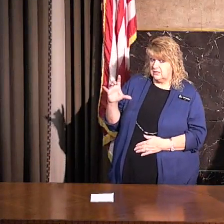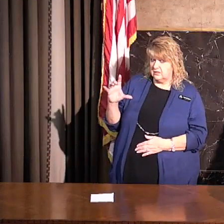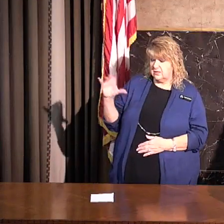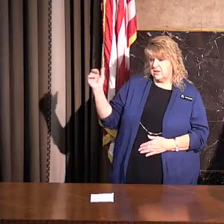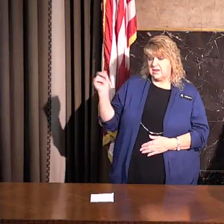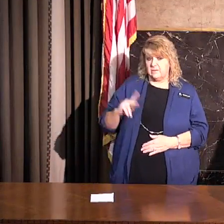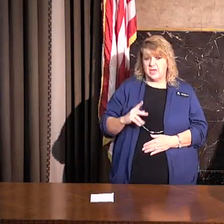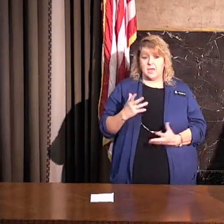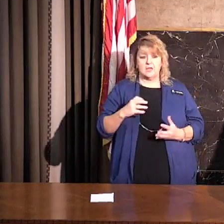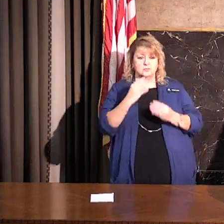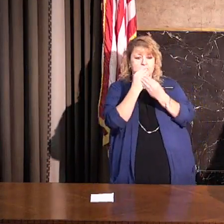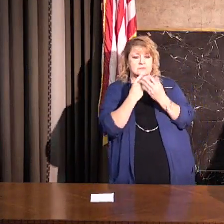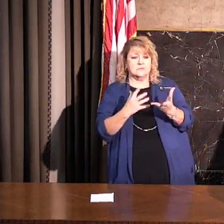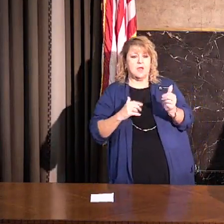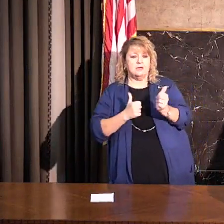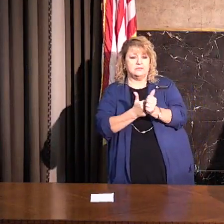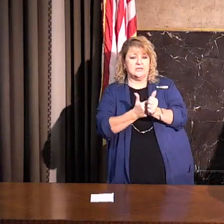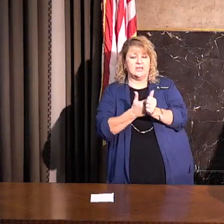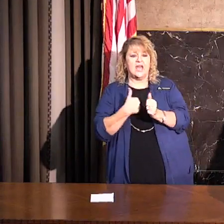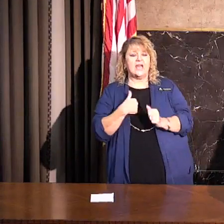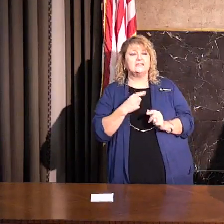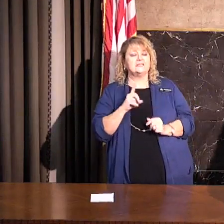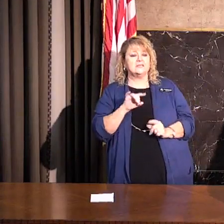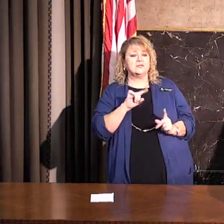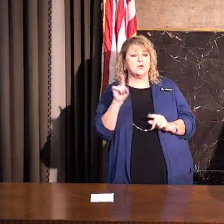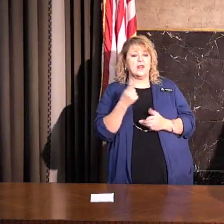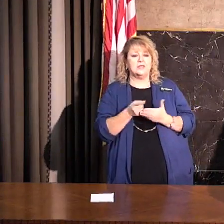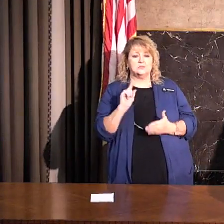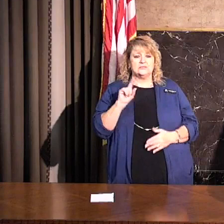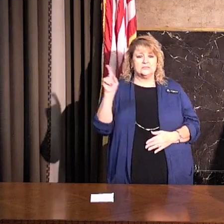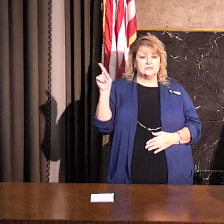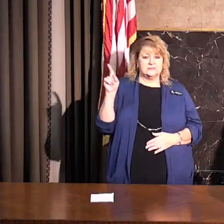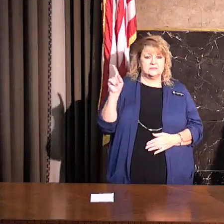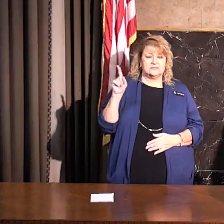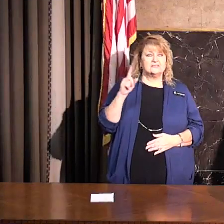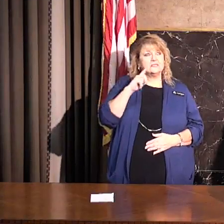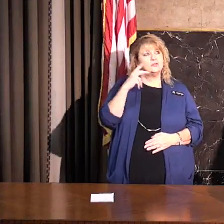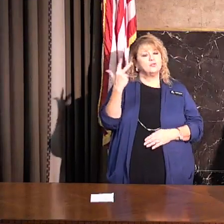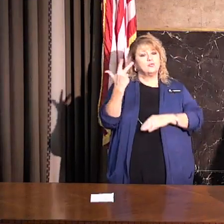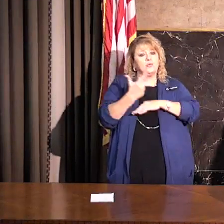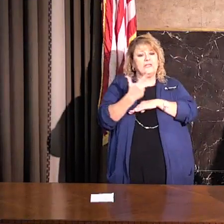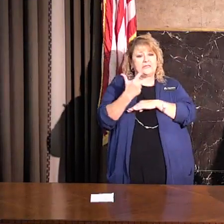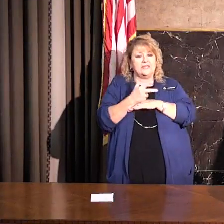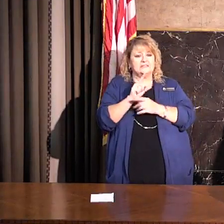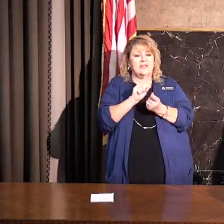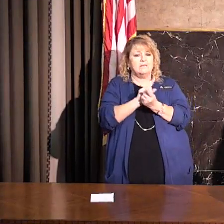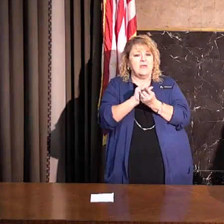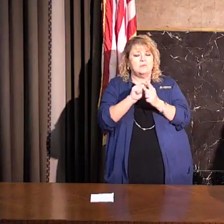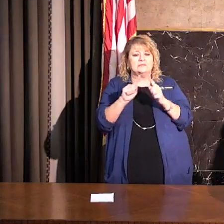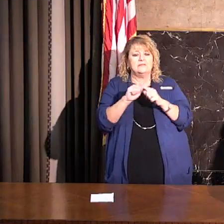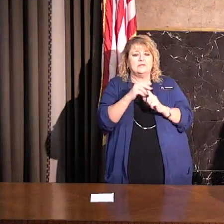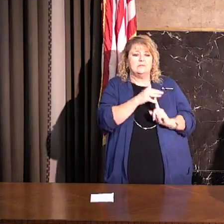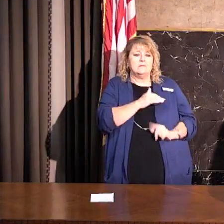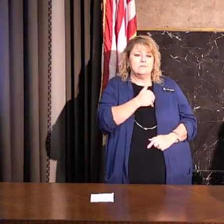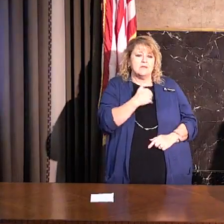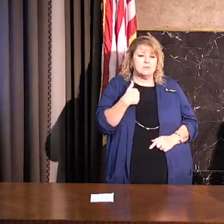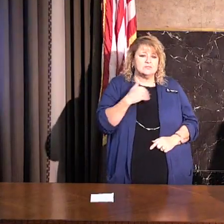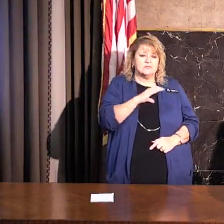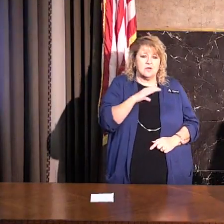just give a very brief update. Uh I went up uh last week spent I think it was 3 days where I